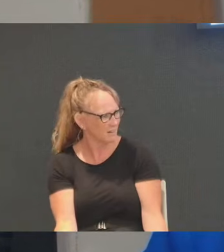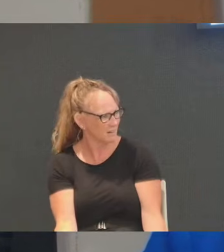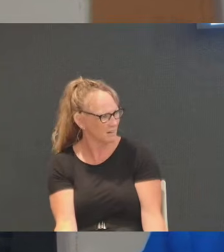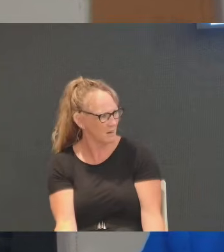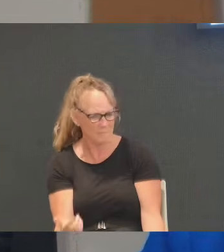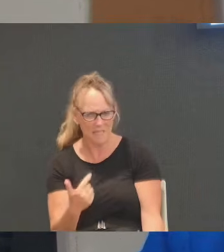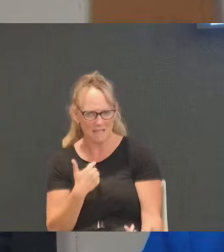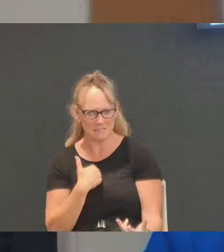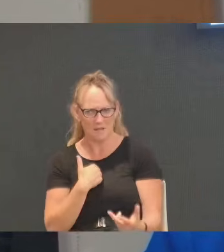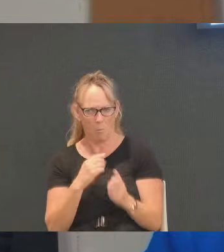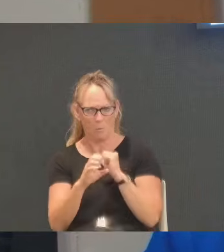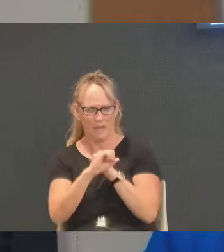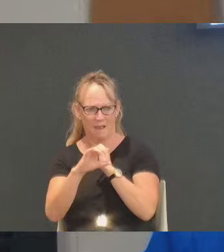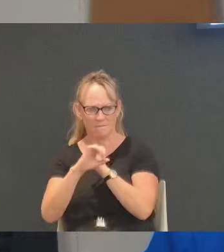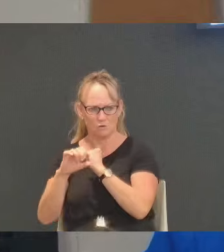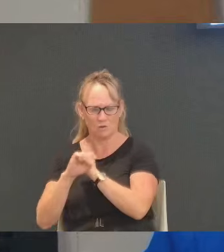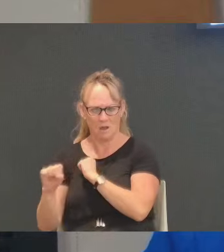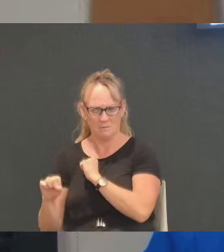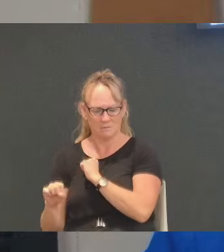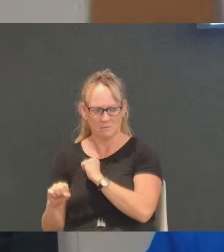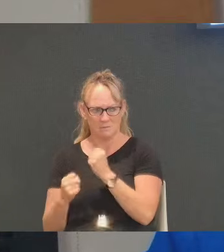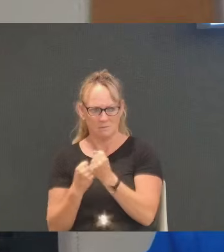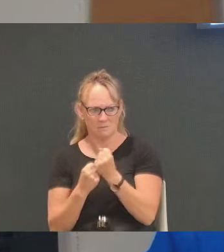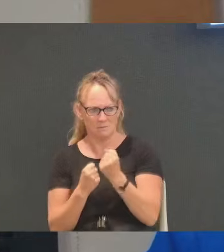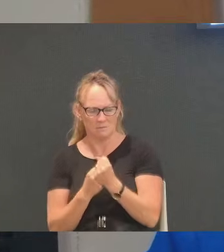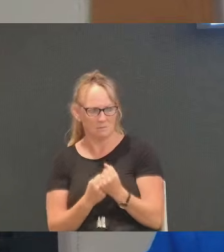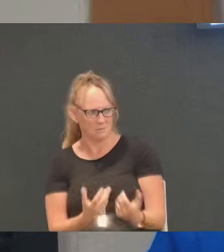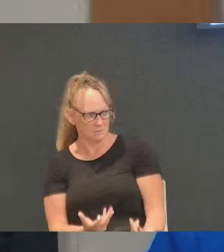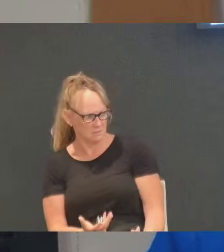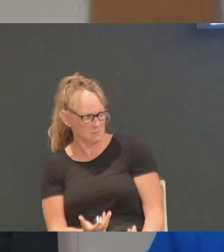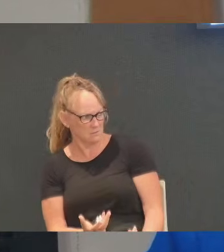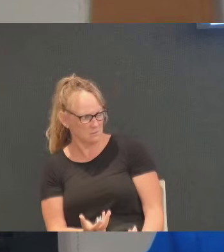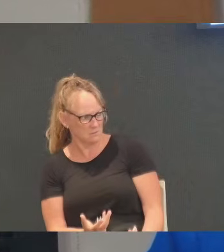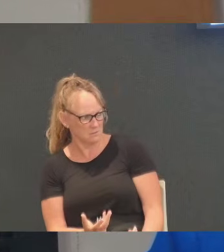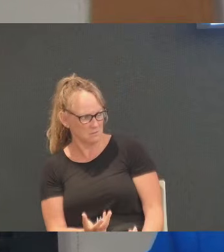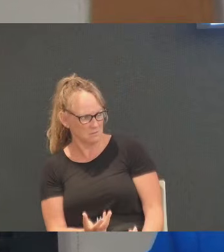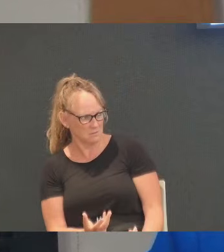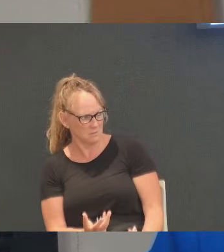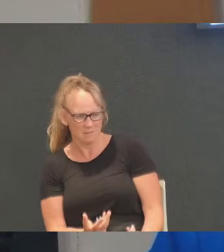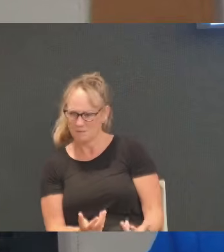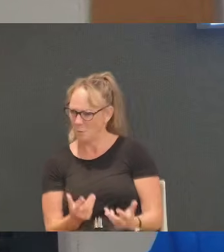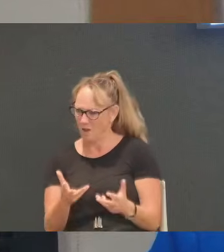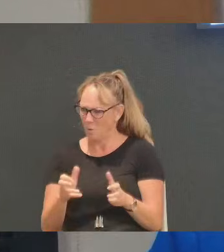and advertised to us. So it just I would hate to just it was a waste. You need to really figure